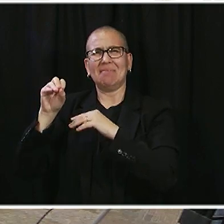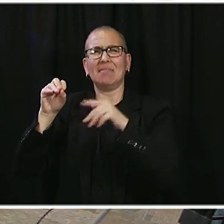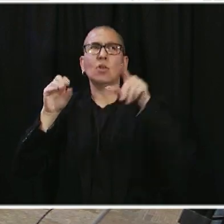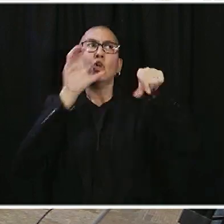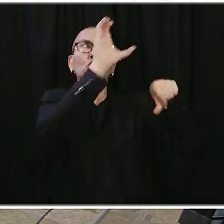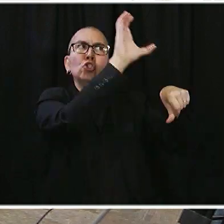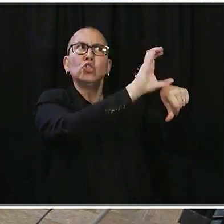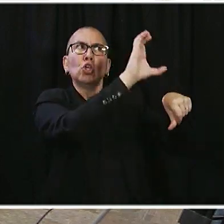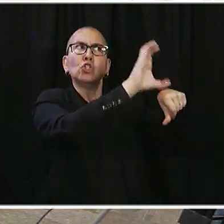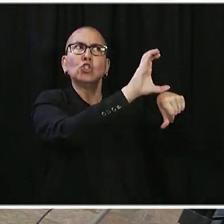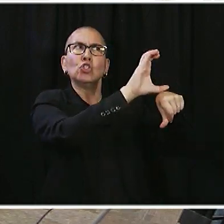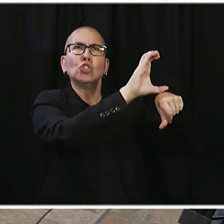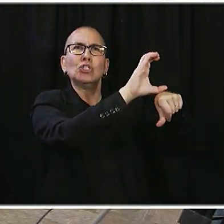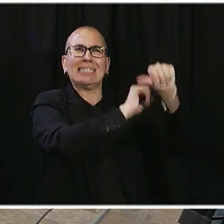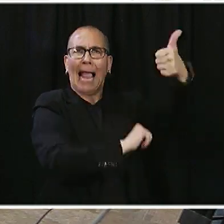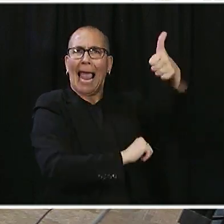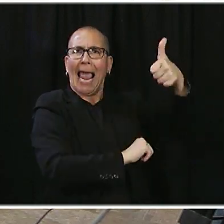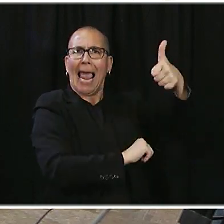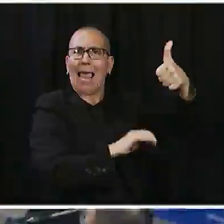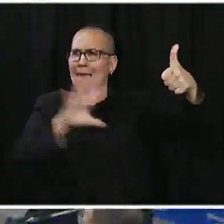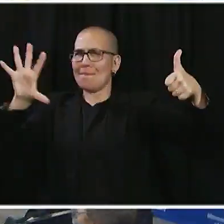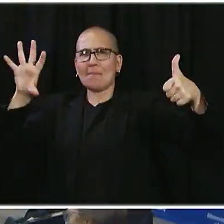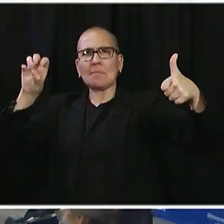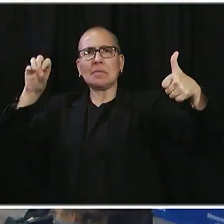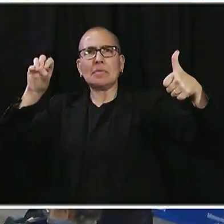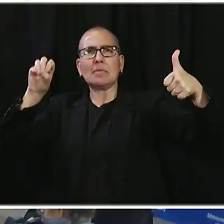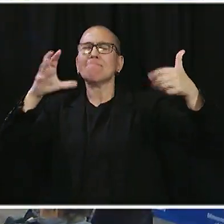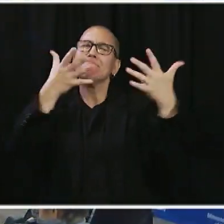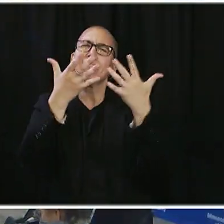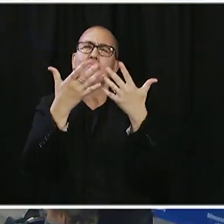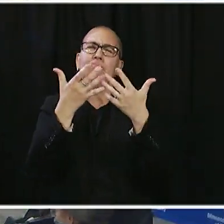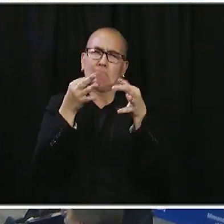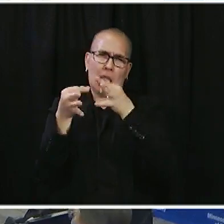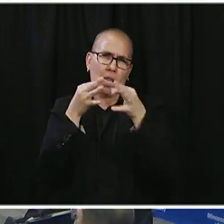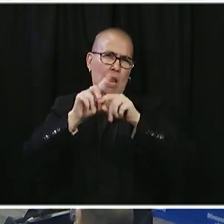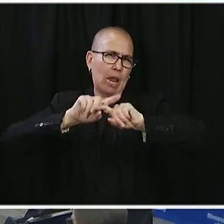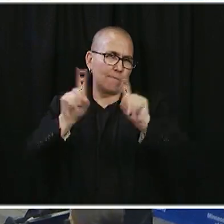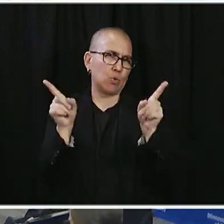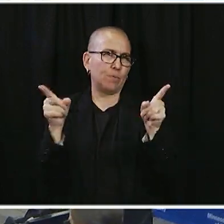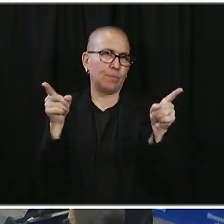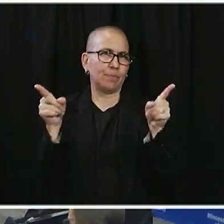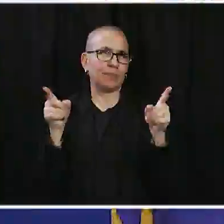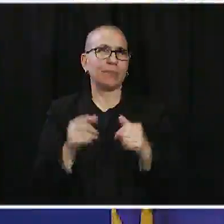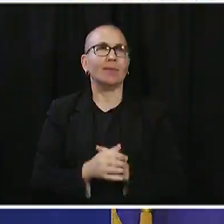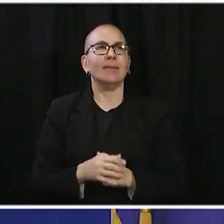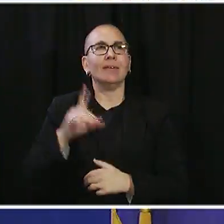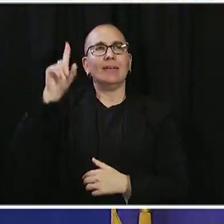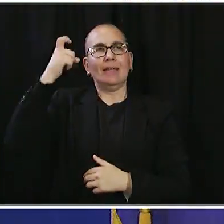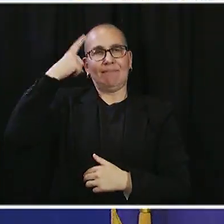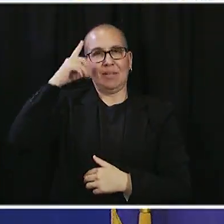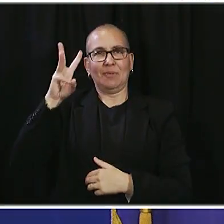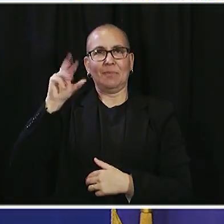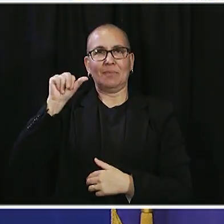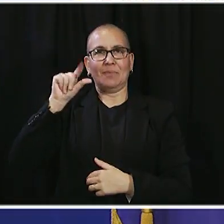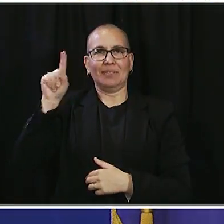≫ OUTDOOR DINING, A MAXIMUM OF 50. OUTDOOR CHURCH SERVICE, A MAXIMUM OF 10. THAT I DON'T -- CAN YOU EXPLAIN?